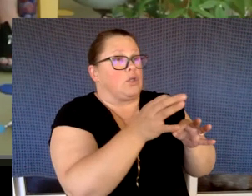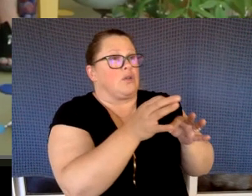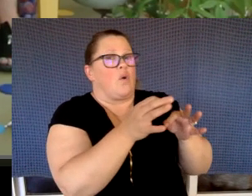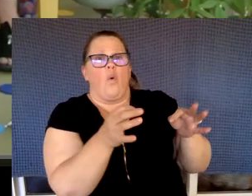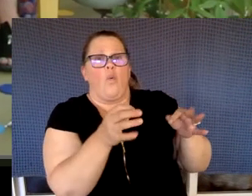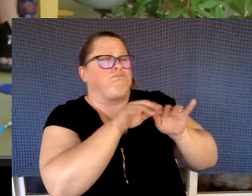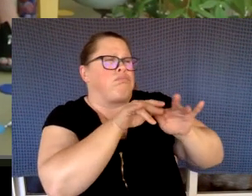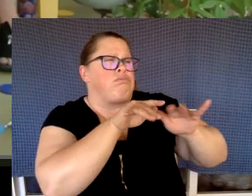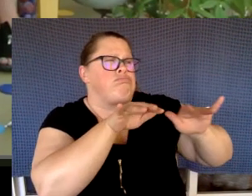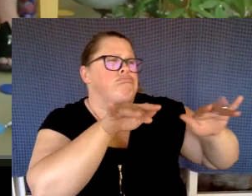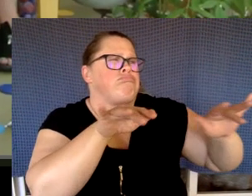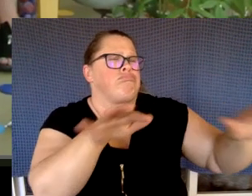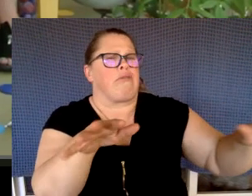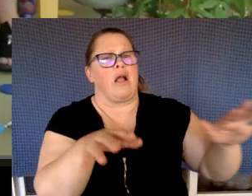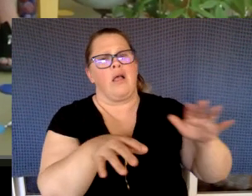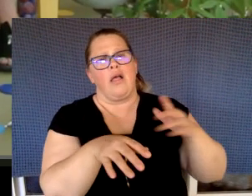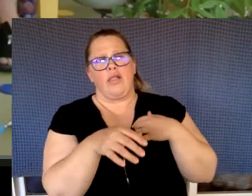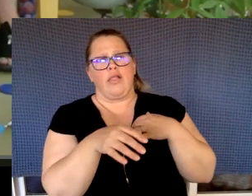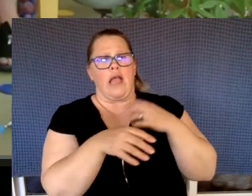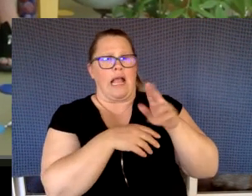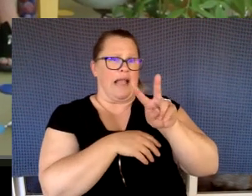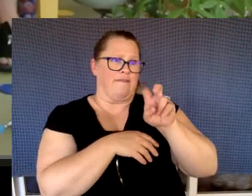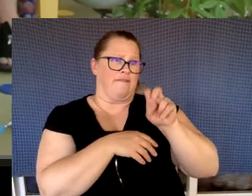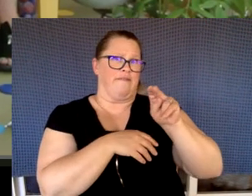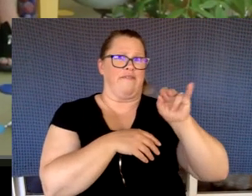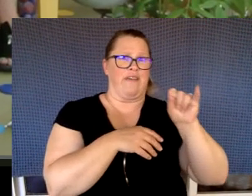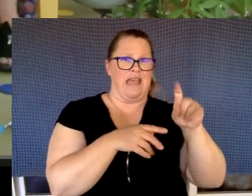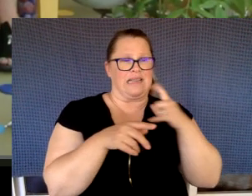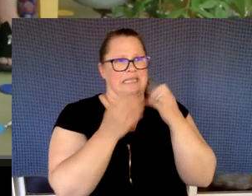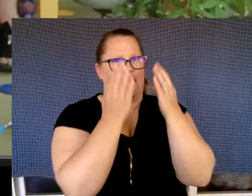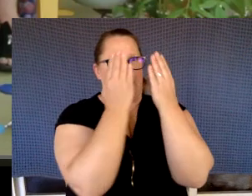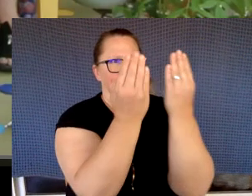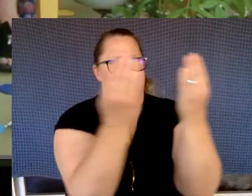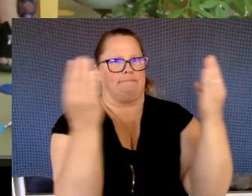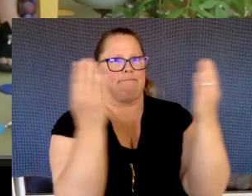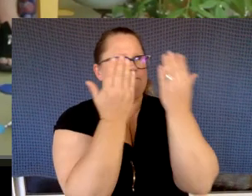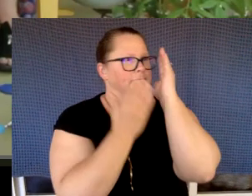In thousands of dot-shaped mirrored mirrors scattered all